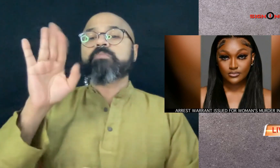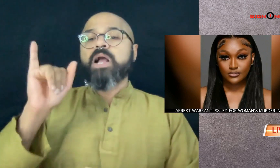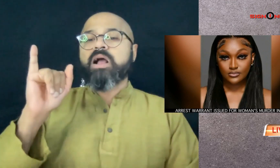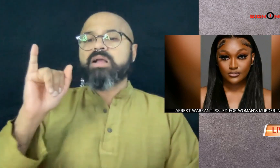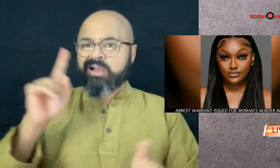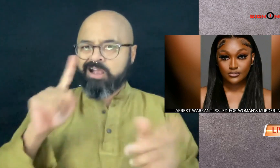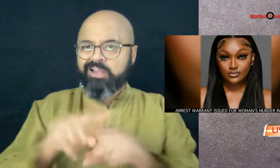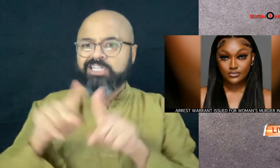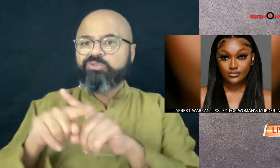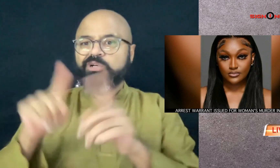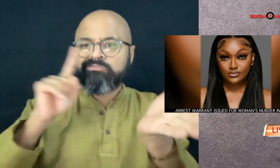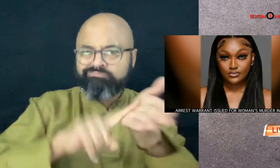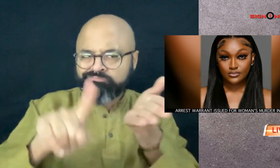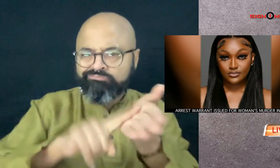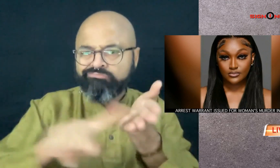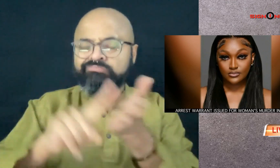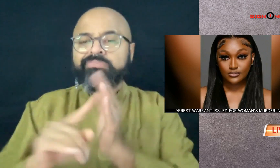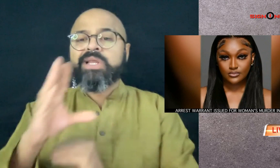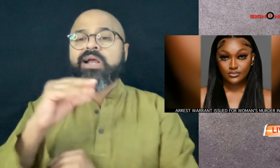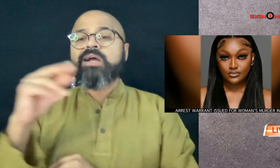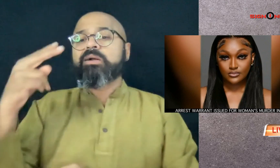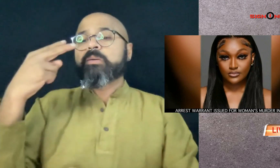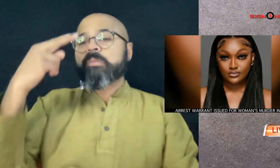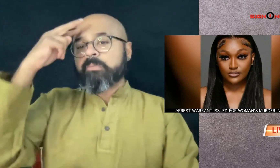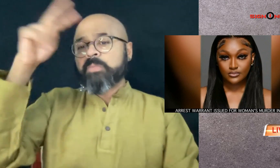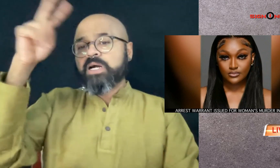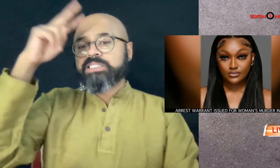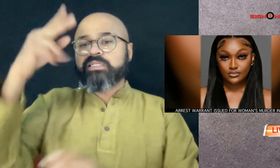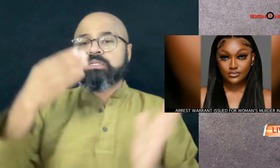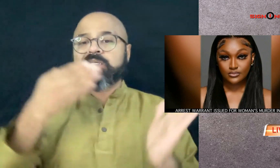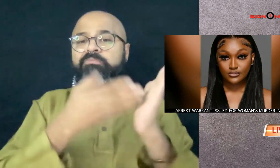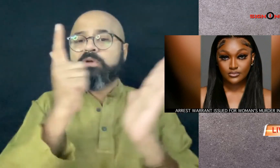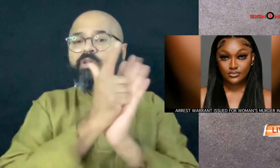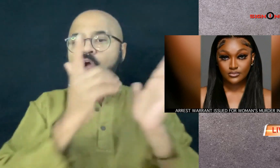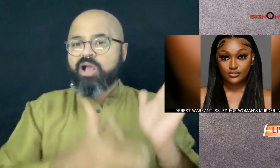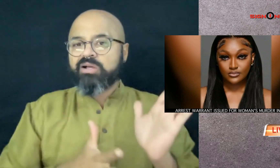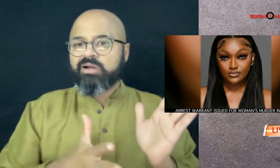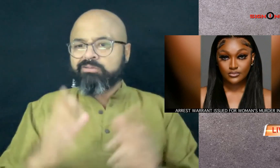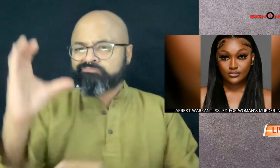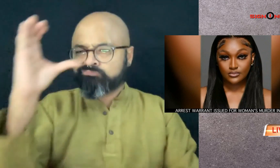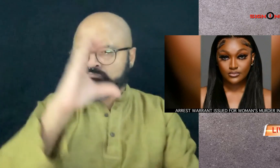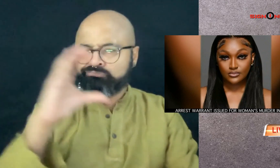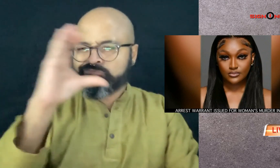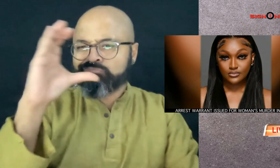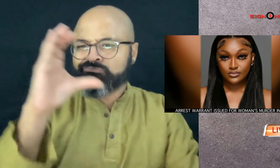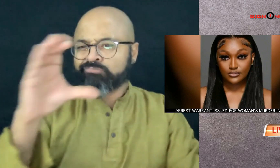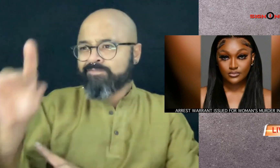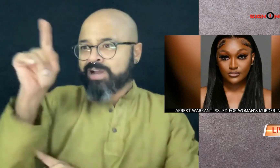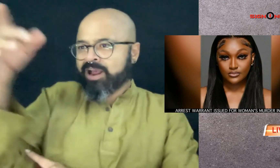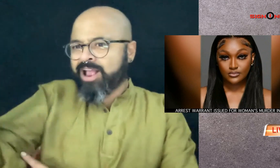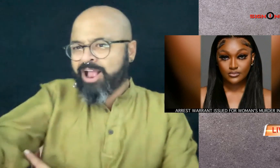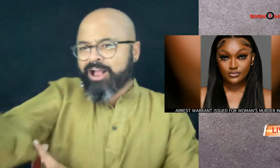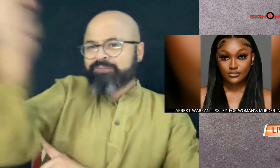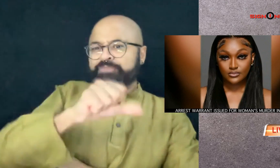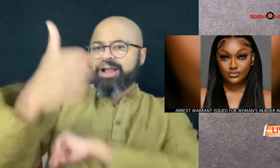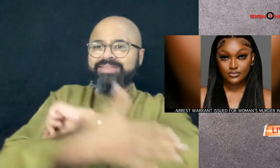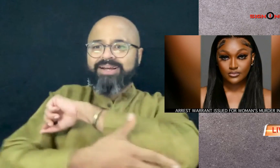FBI is also investigating and Mexican prosecutors are looking to extradite the suspect once